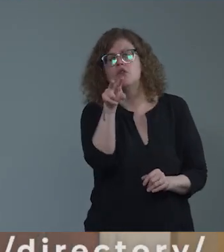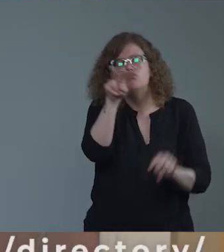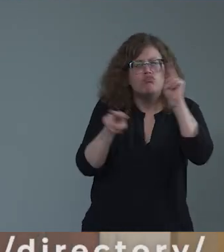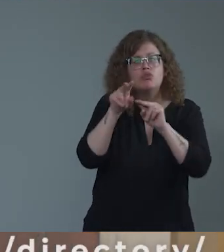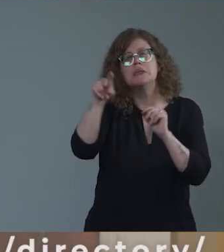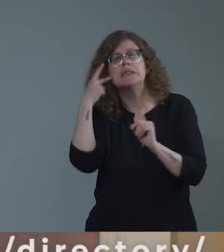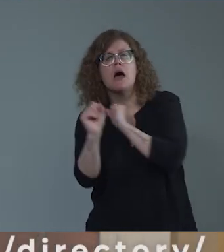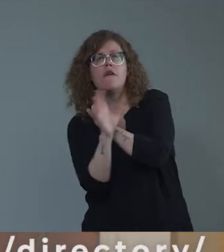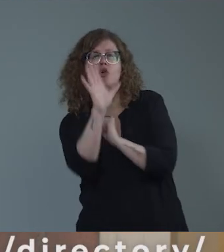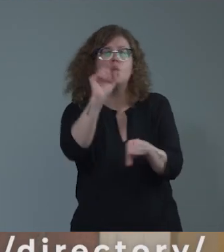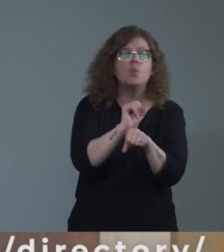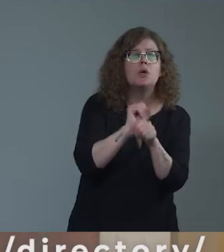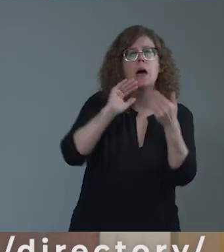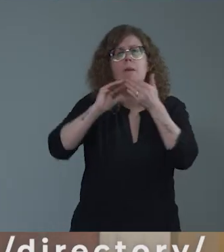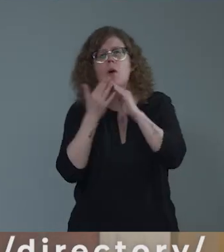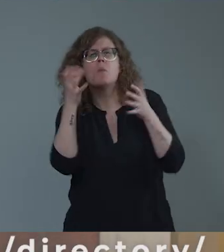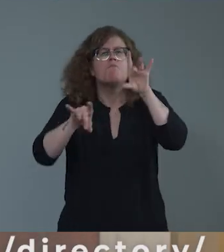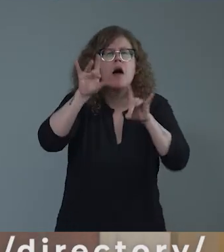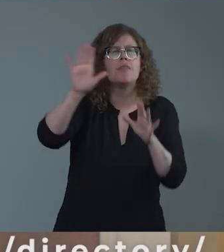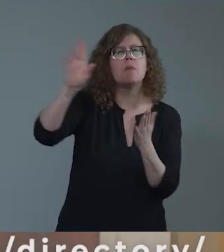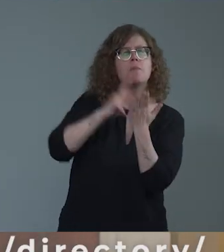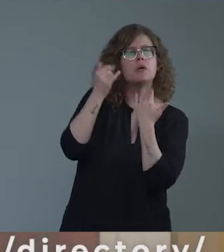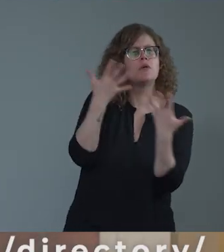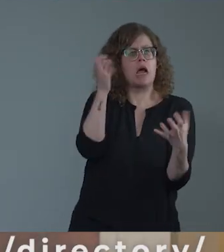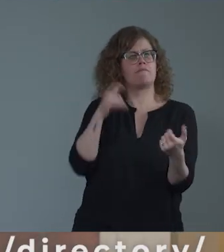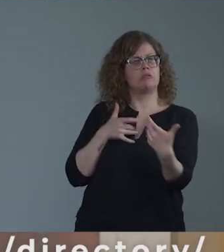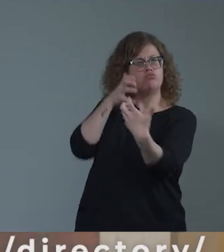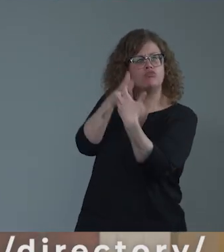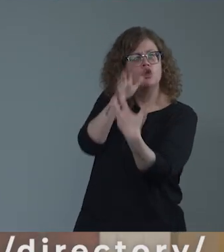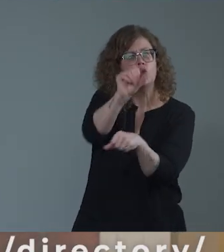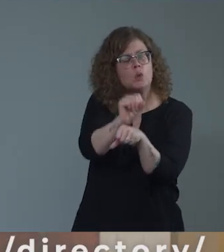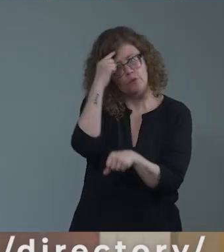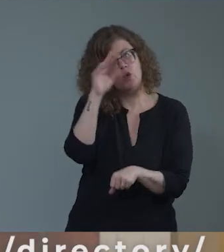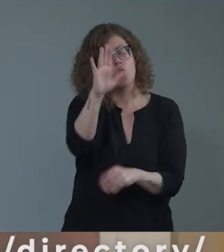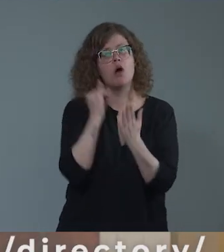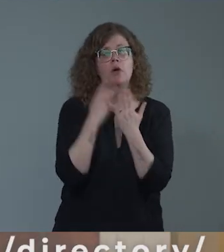It's like a little web page just for you, where you can advertise your work and communities can find you if they have projects